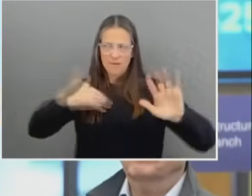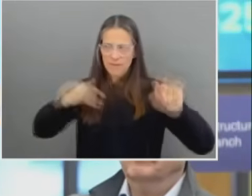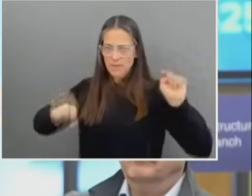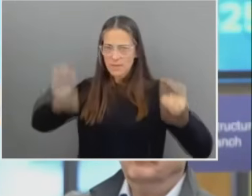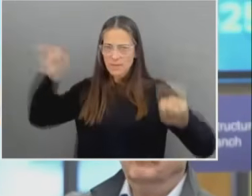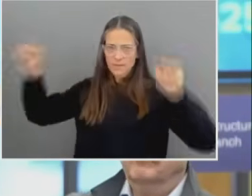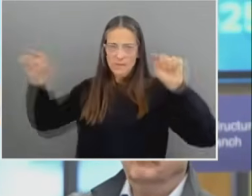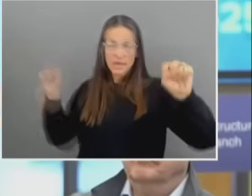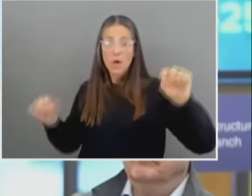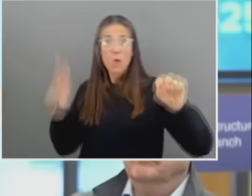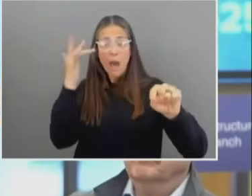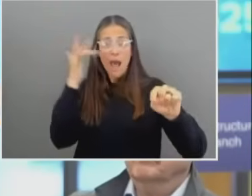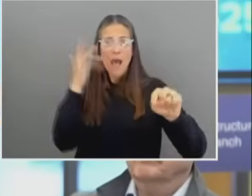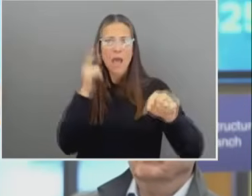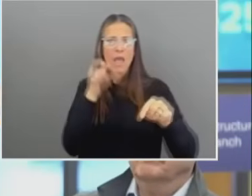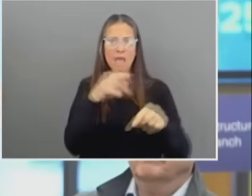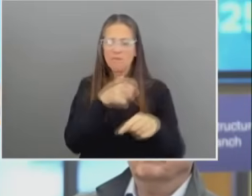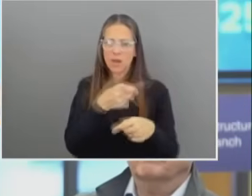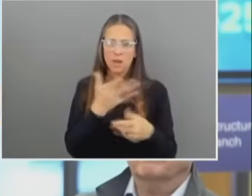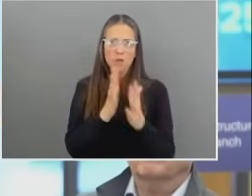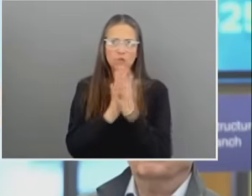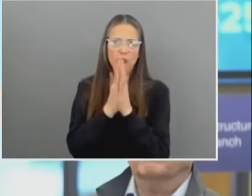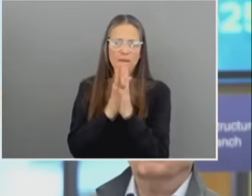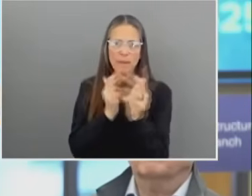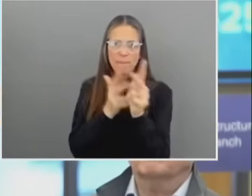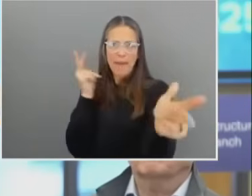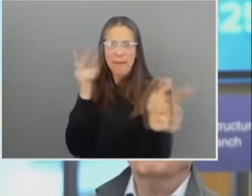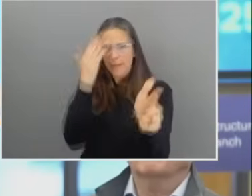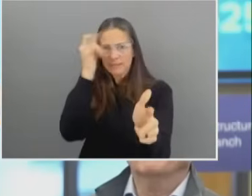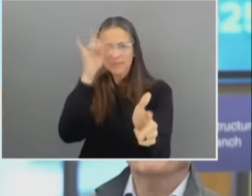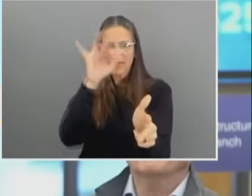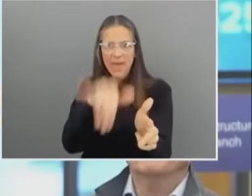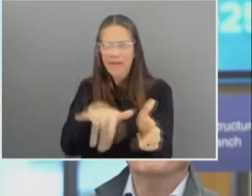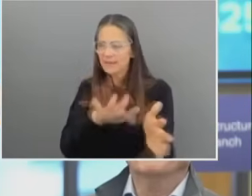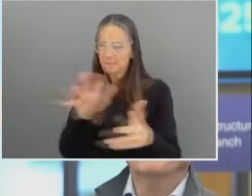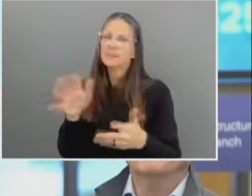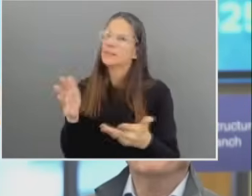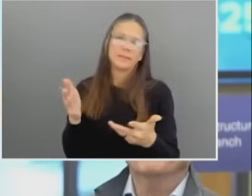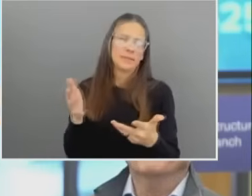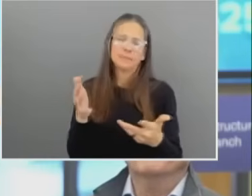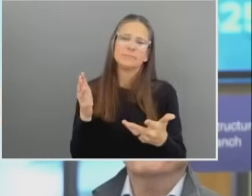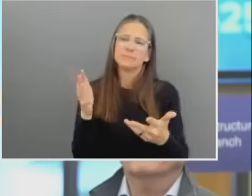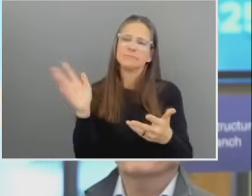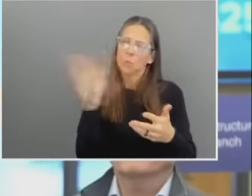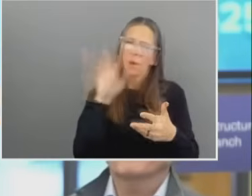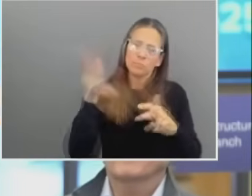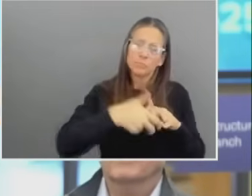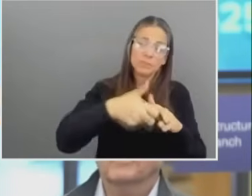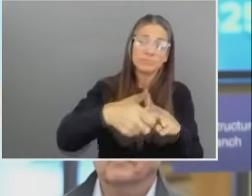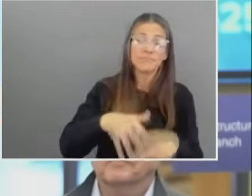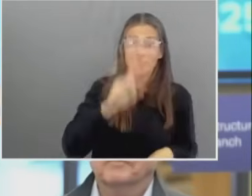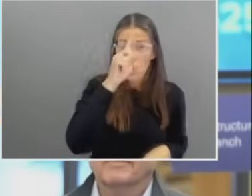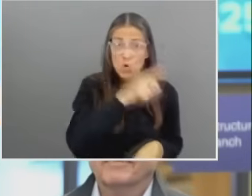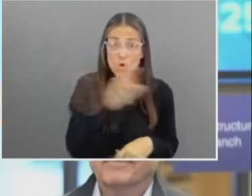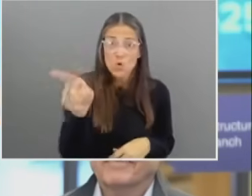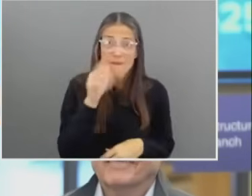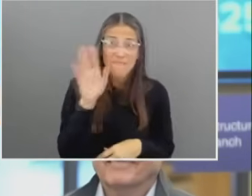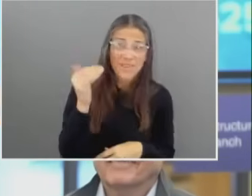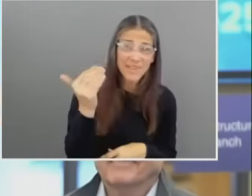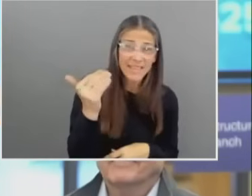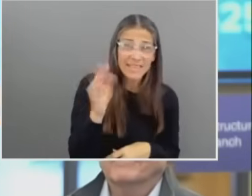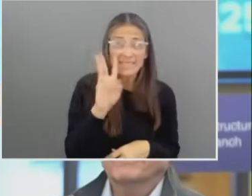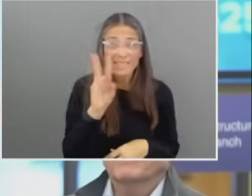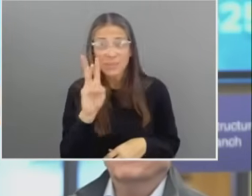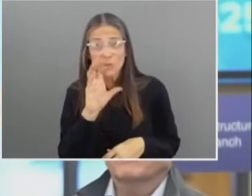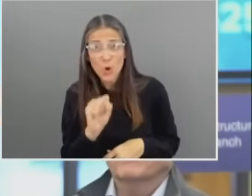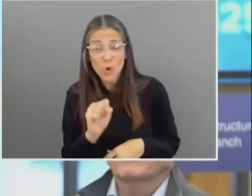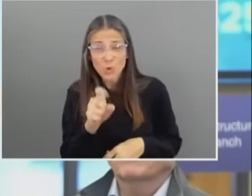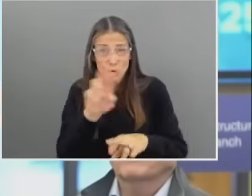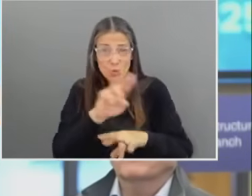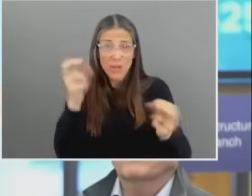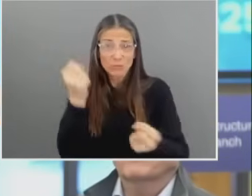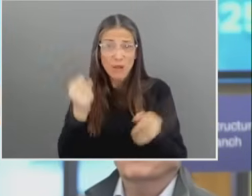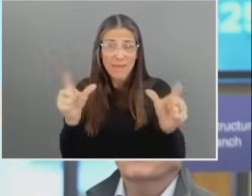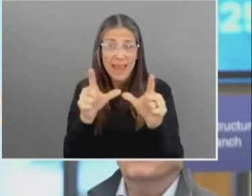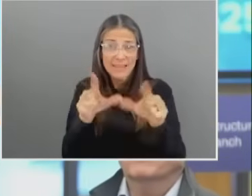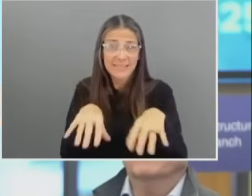THAT’S GOING TO INCREASE OUR RESPONSE TIME AND DECREASE THE AMOUNT OF TIME THE TRAFFIC MAY BACK UP TO ALL THE 15 AND 16 YEAR OLDS THAT HAD AN APPOINTMENT AT OUR DRIVER’S